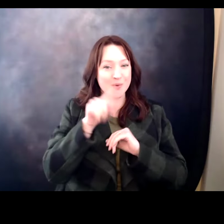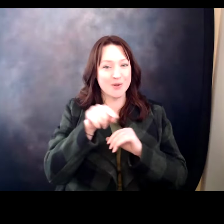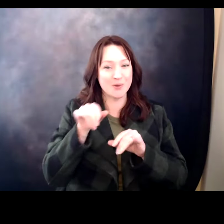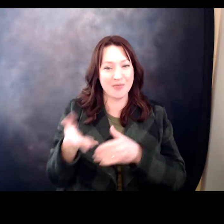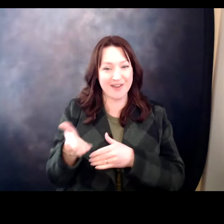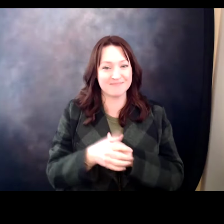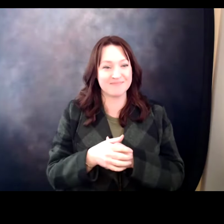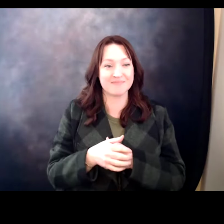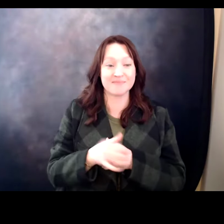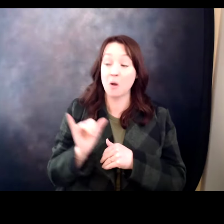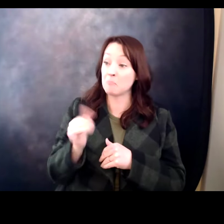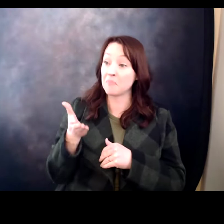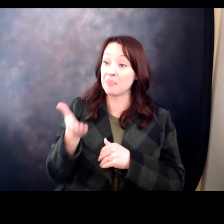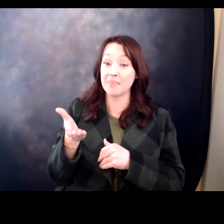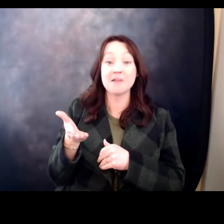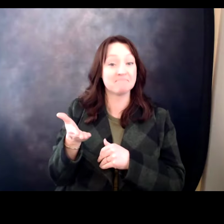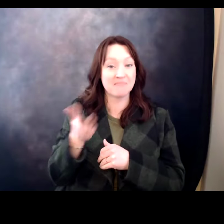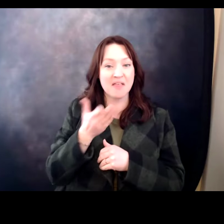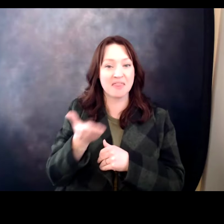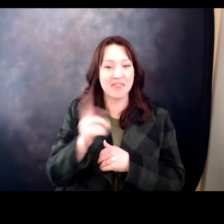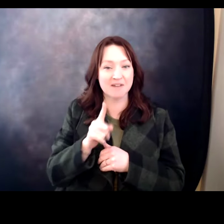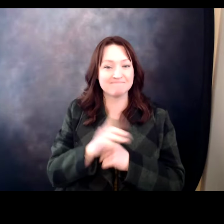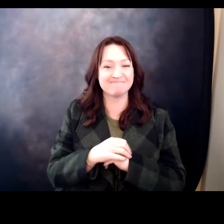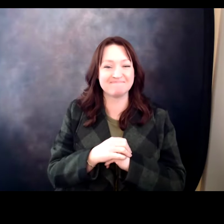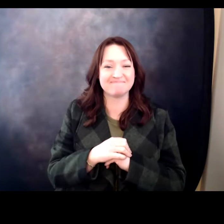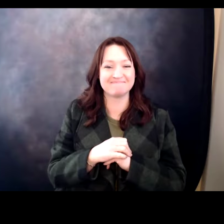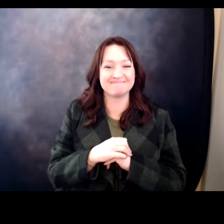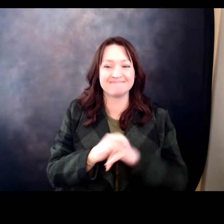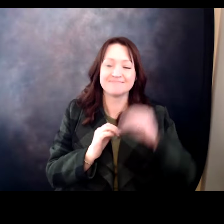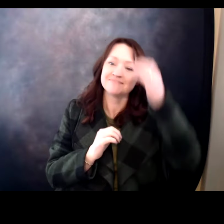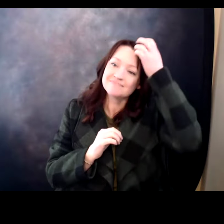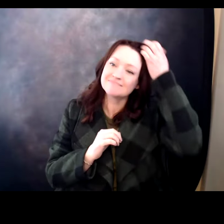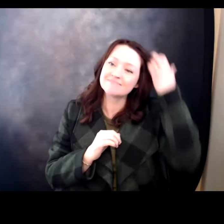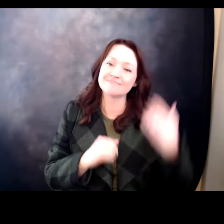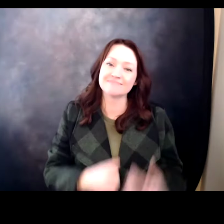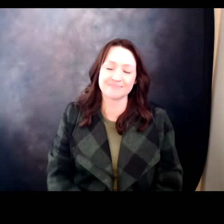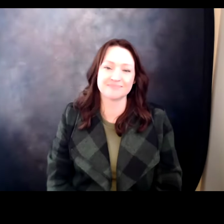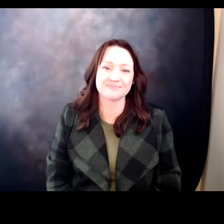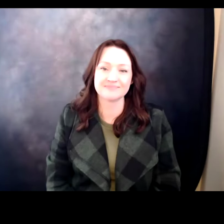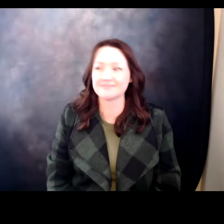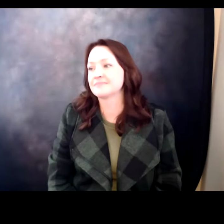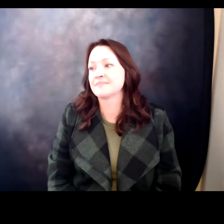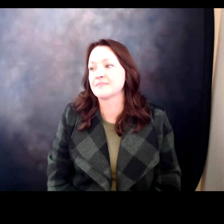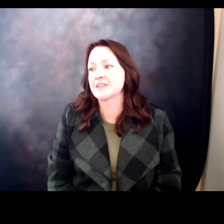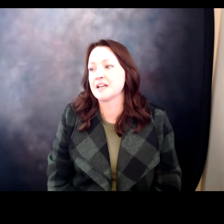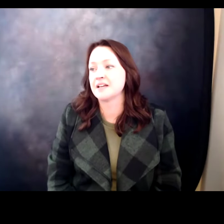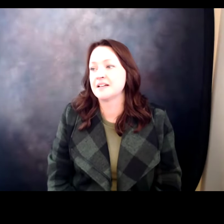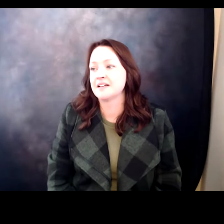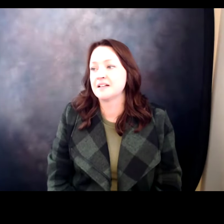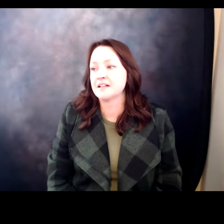Oh, okay. There it is. There it is. Okay.